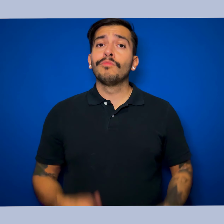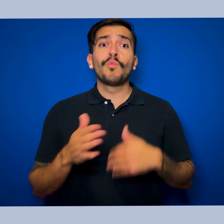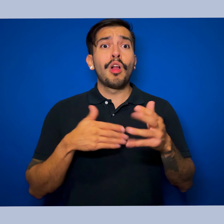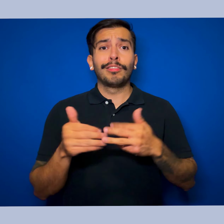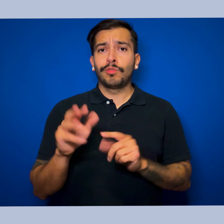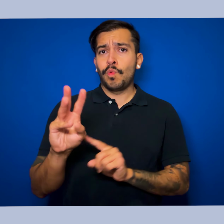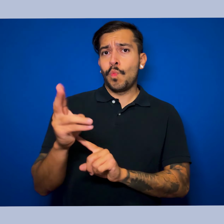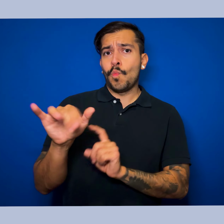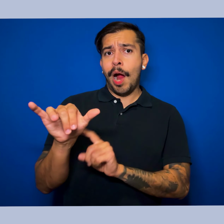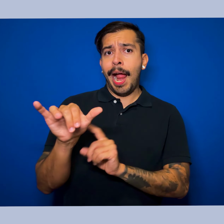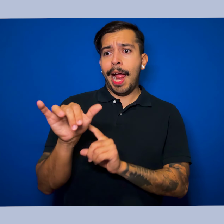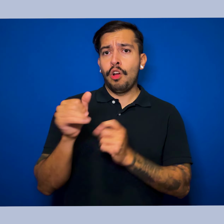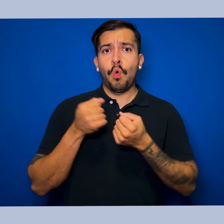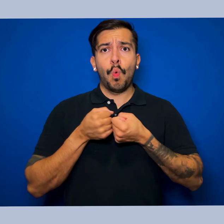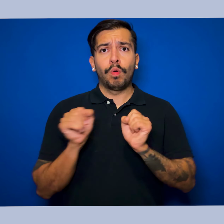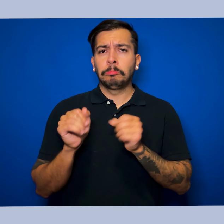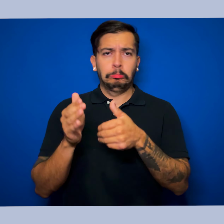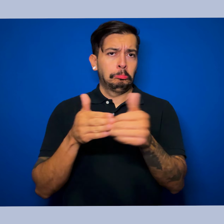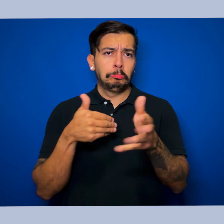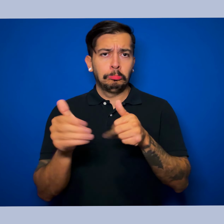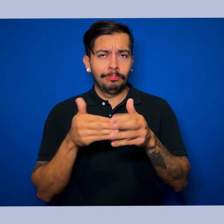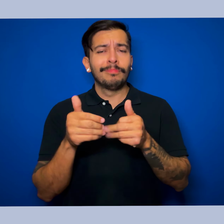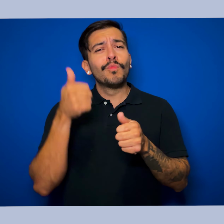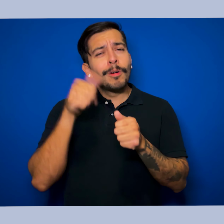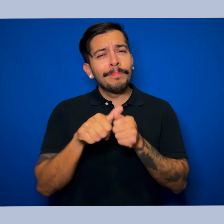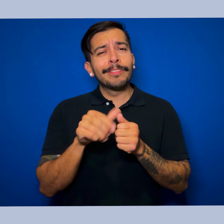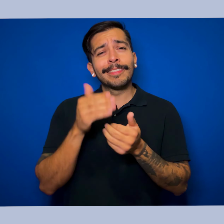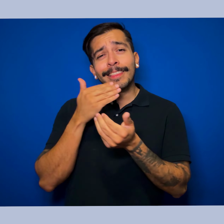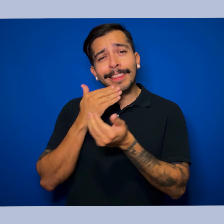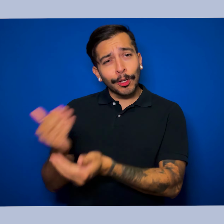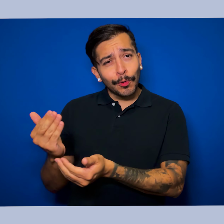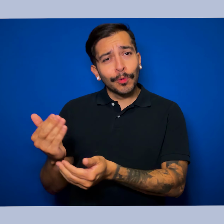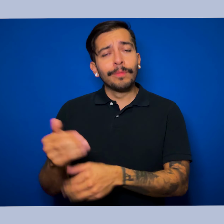Regardless of why an employee is disclosing, remember to thank them.